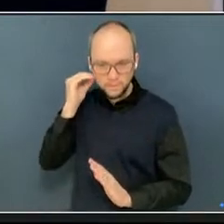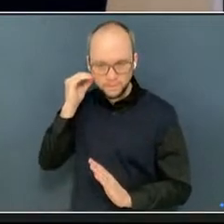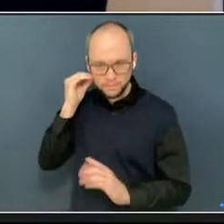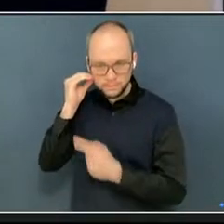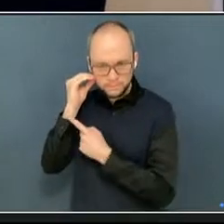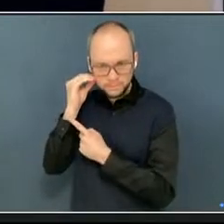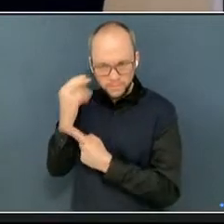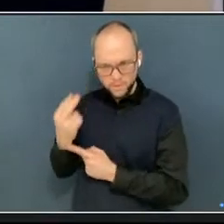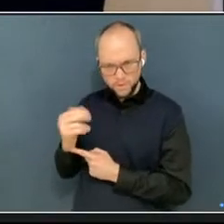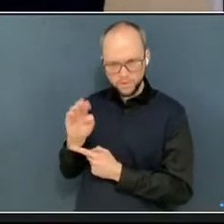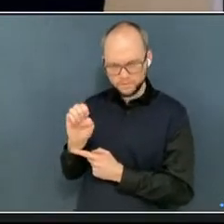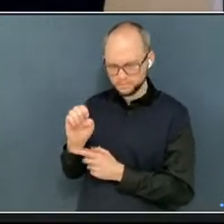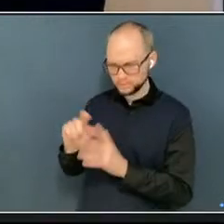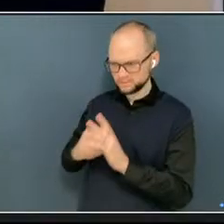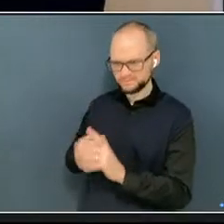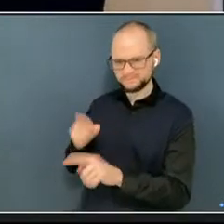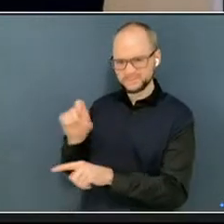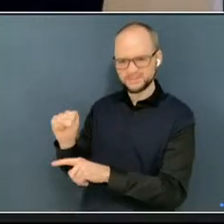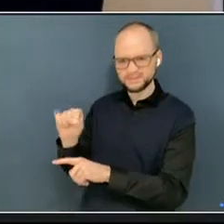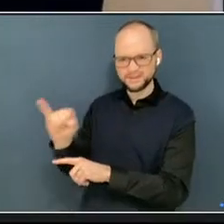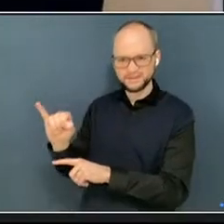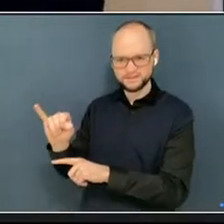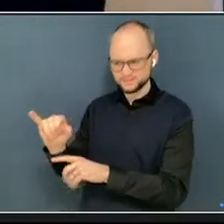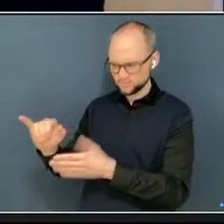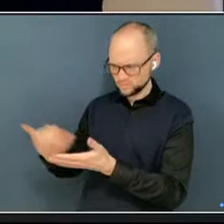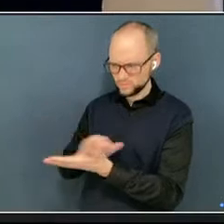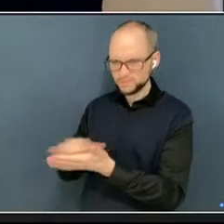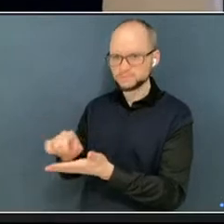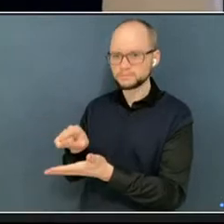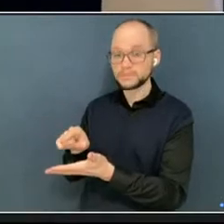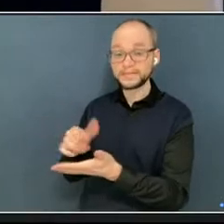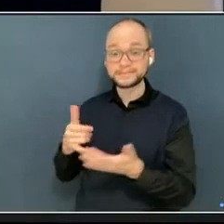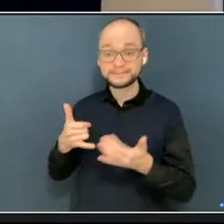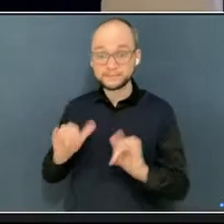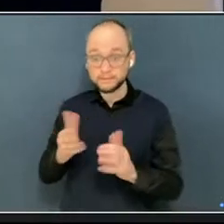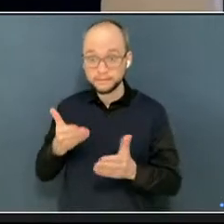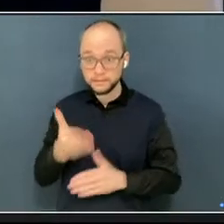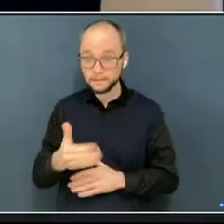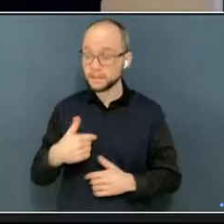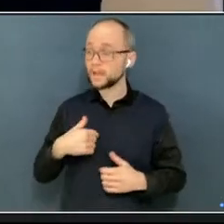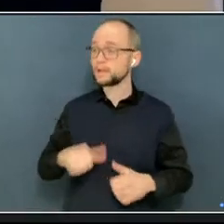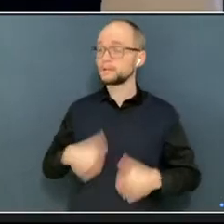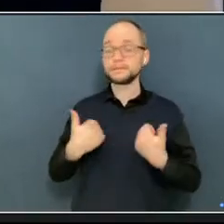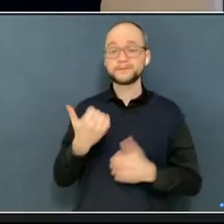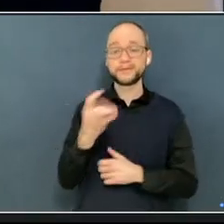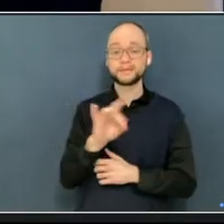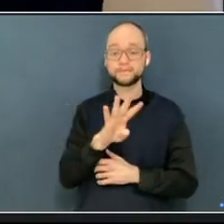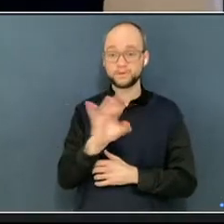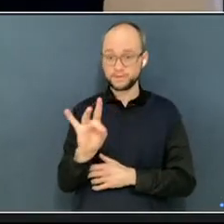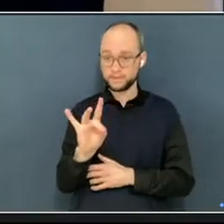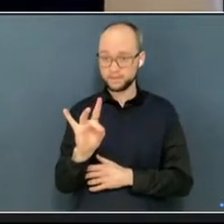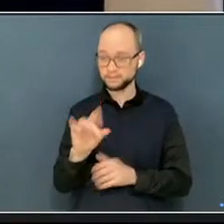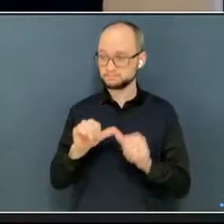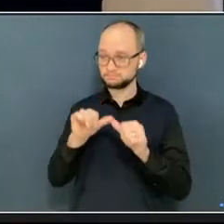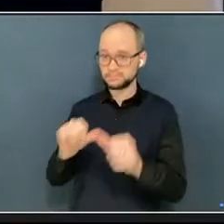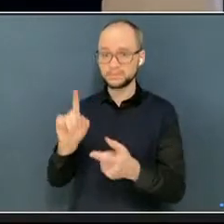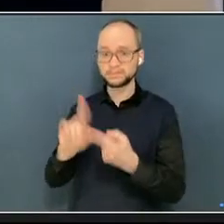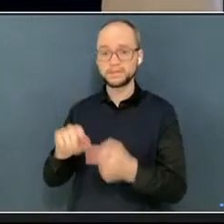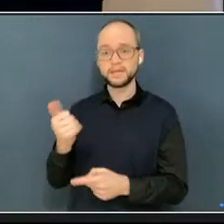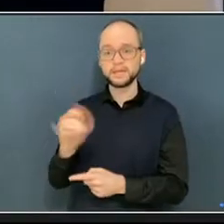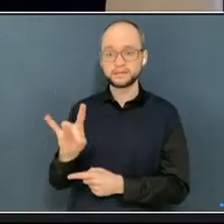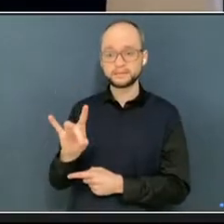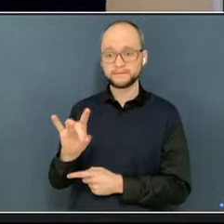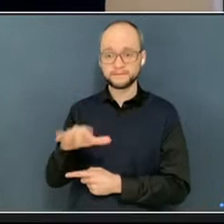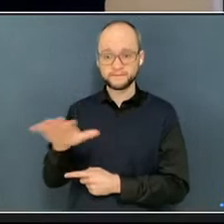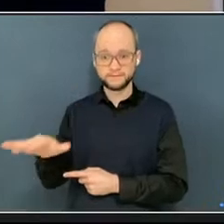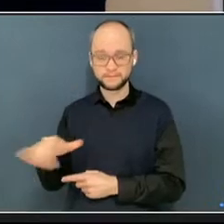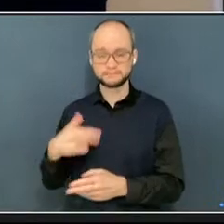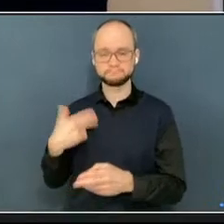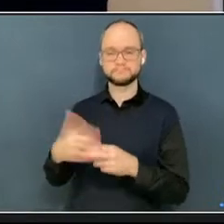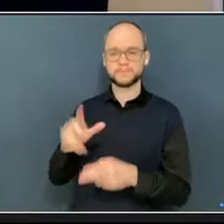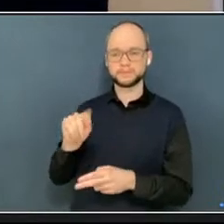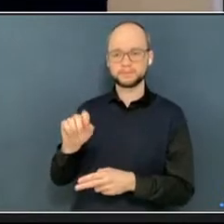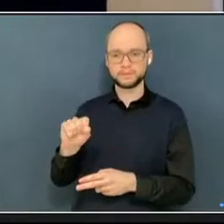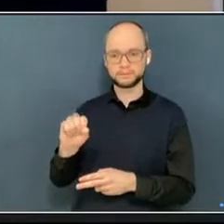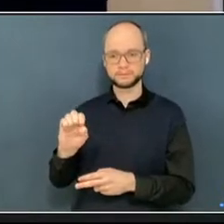And it still stands today. I lived there from 1848 to 1855. I called it Tusamuck. It's now known as Olmsted Field House.